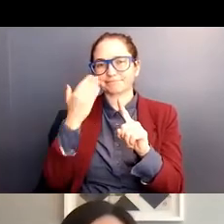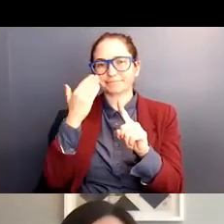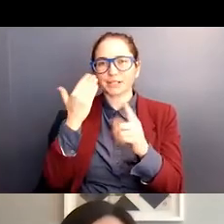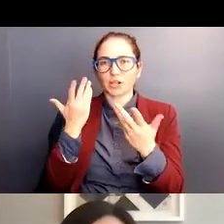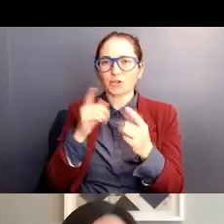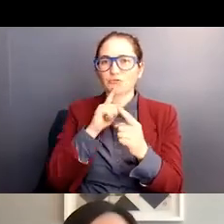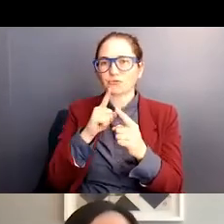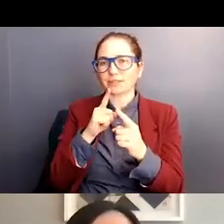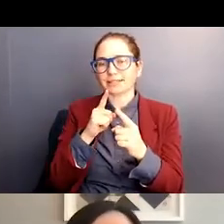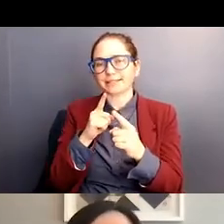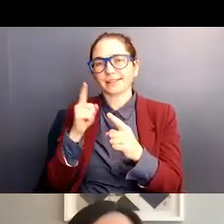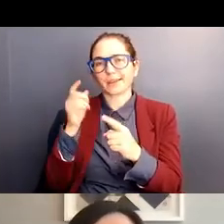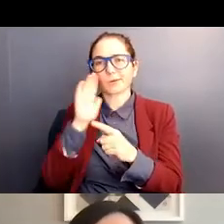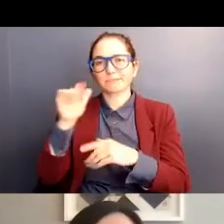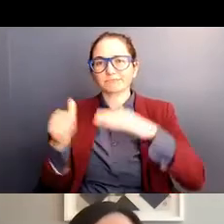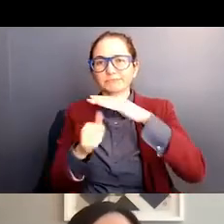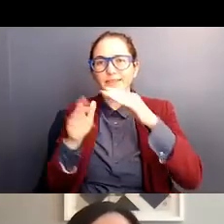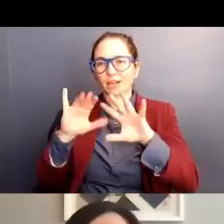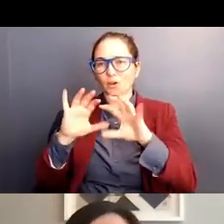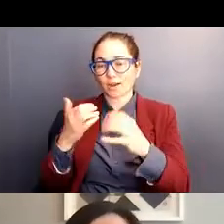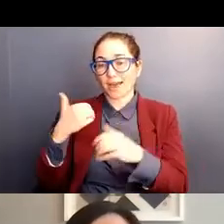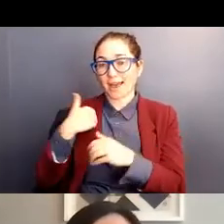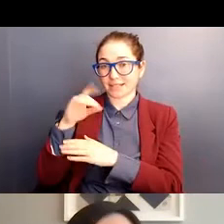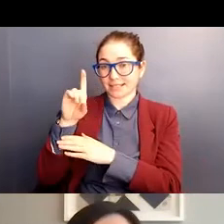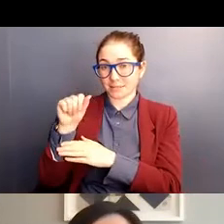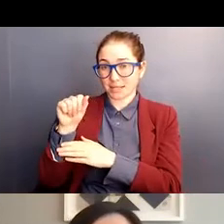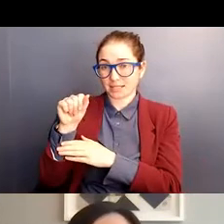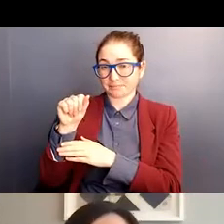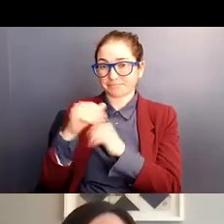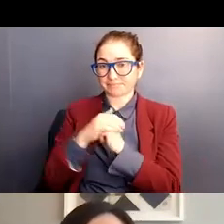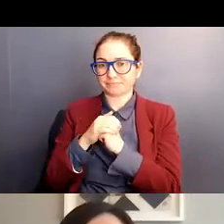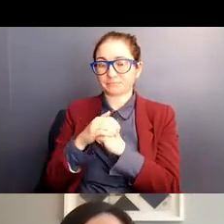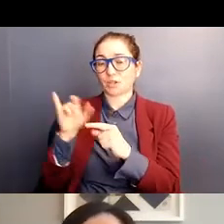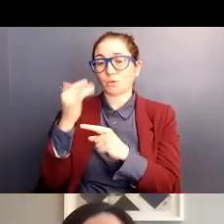disability. We also know anyone may join the disability community